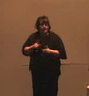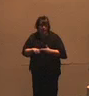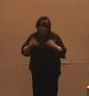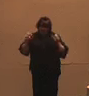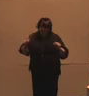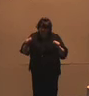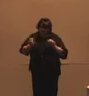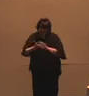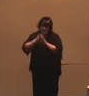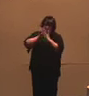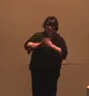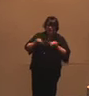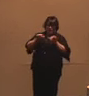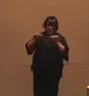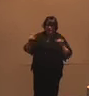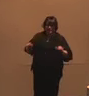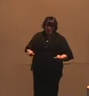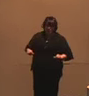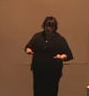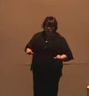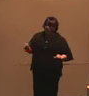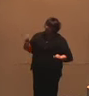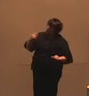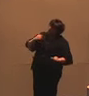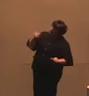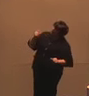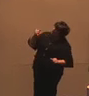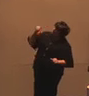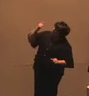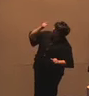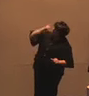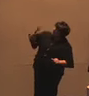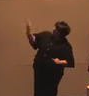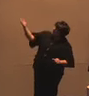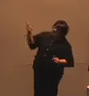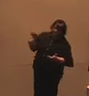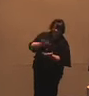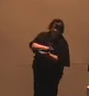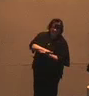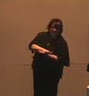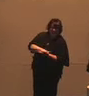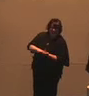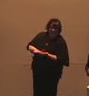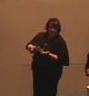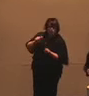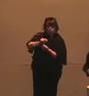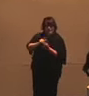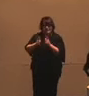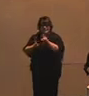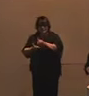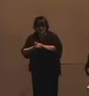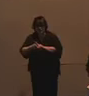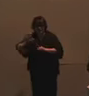So I think it's very, very nice translation.